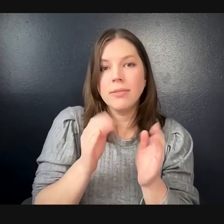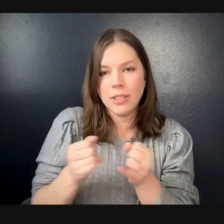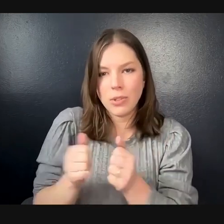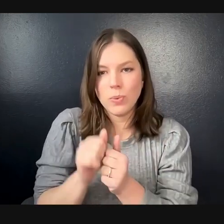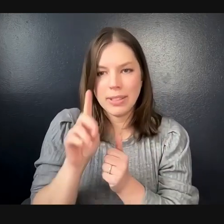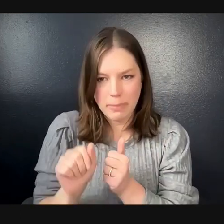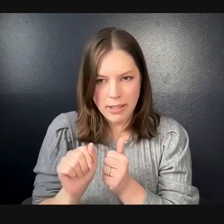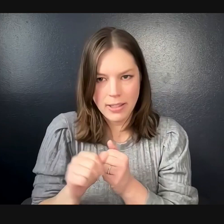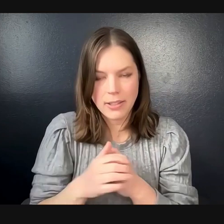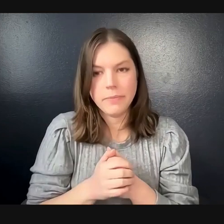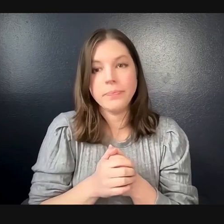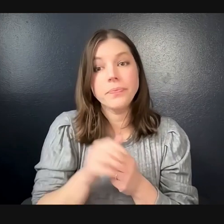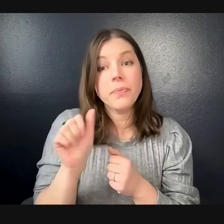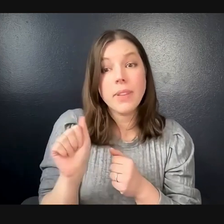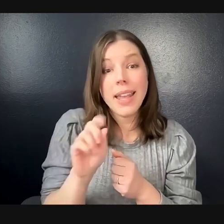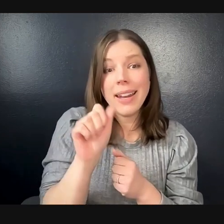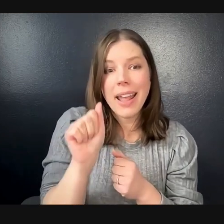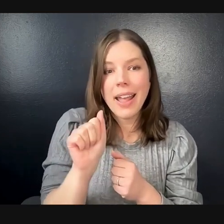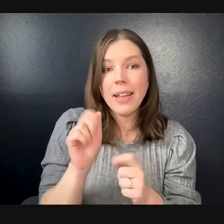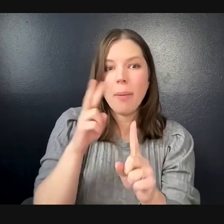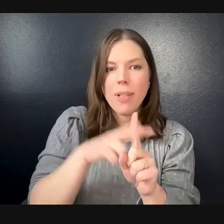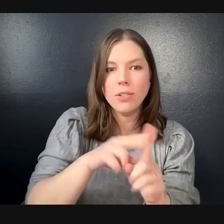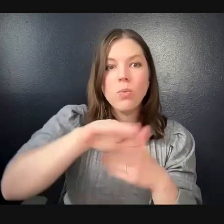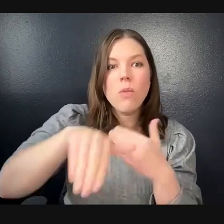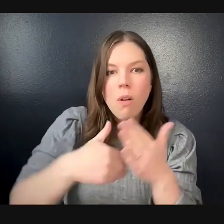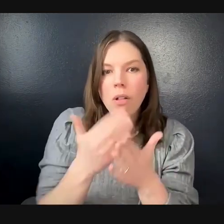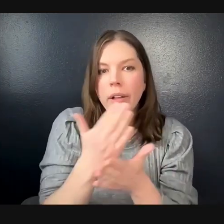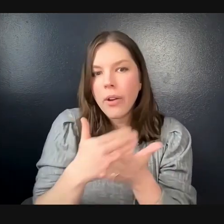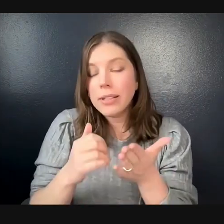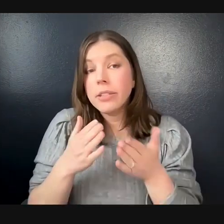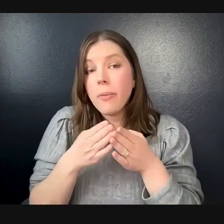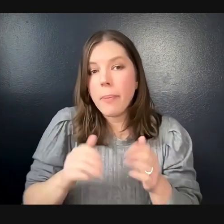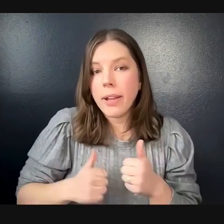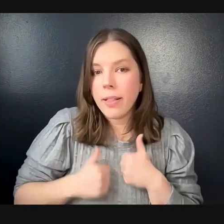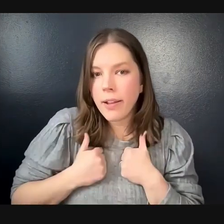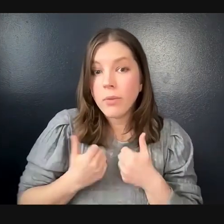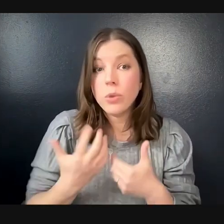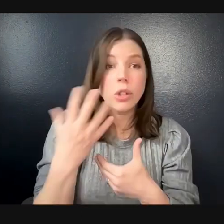with disabilities. The ADA applies to all areas of public life.